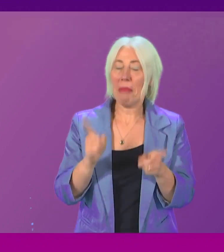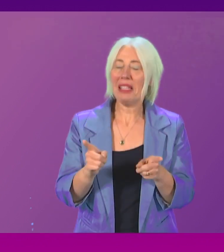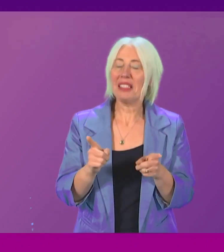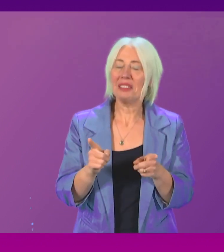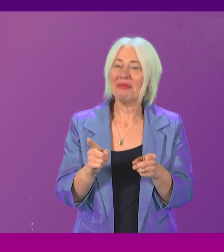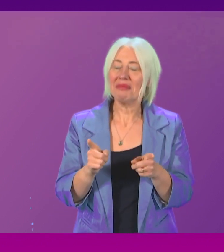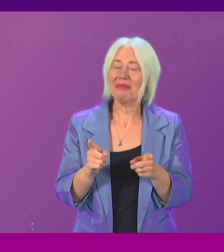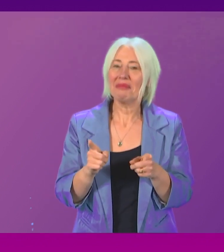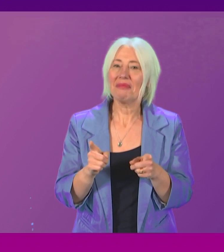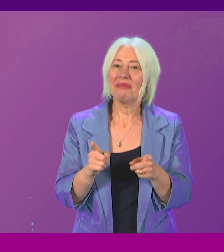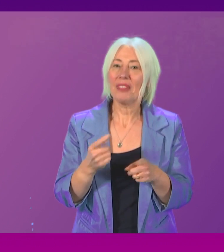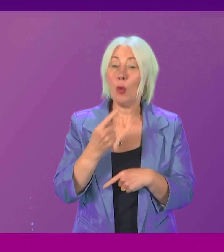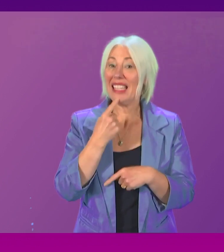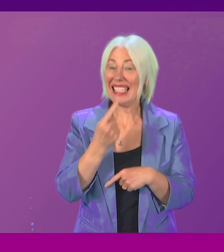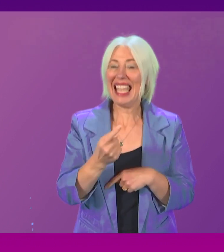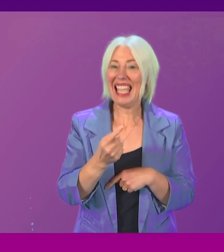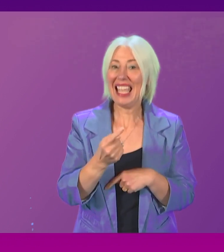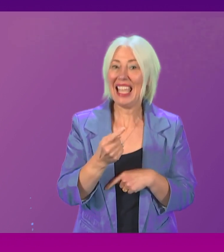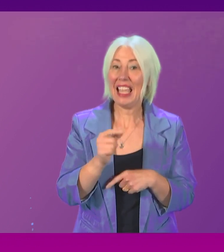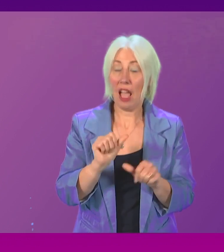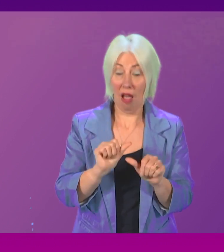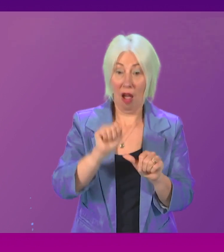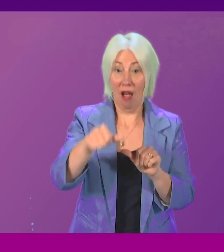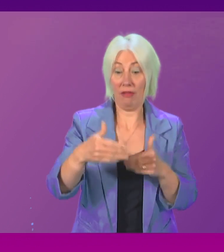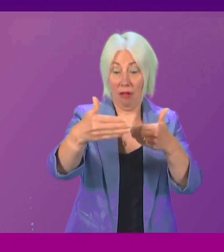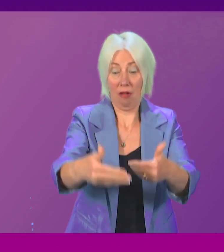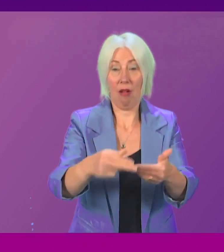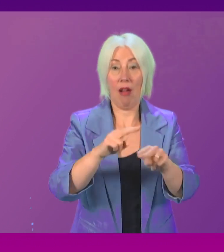I will say more about this in the statement that follows First Minister’s questions.